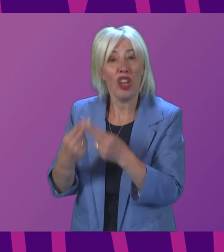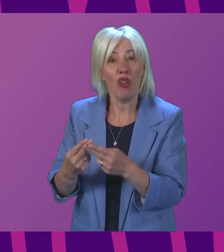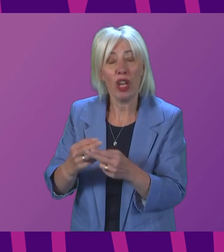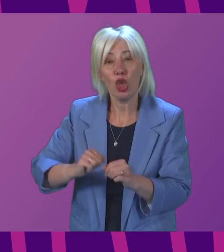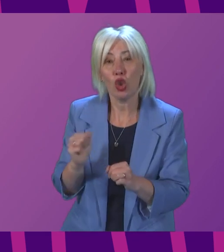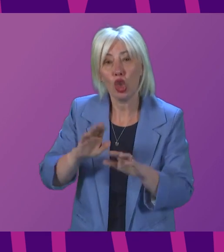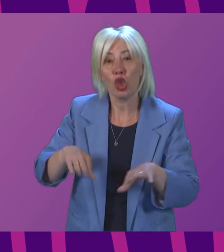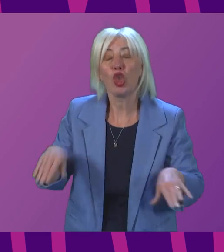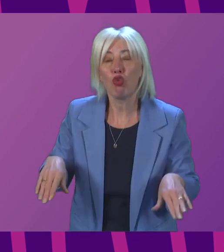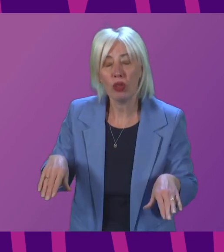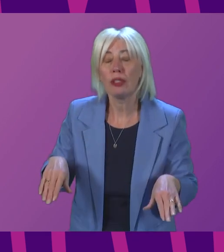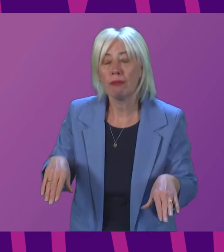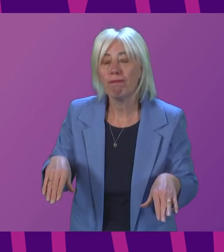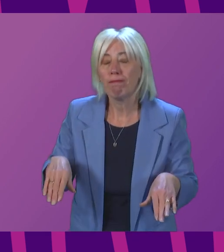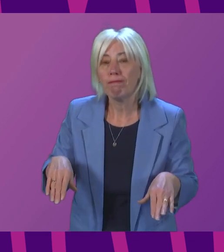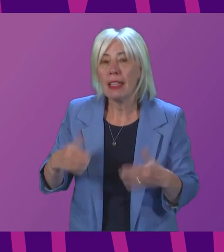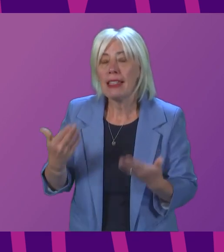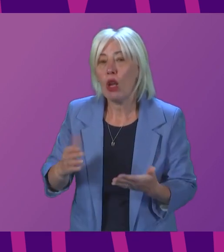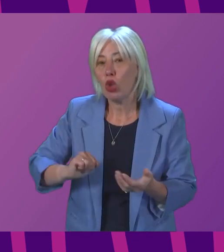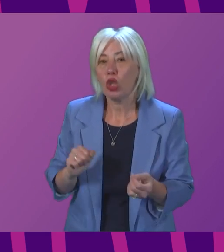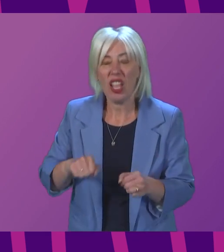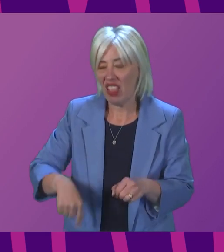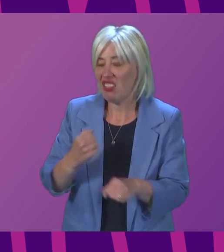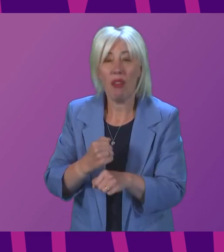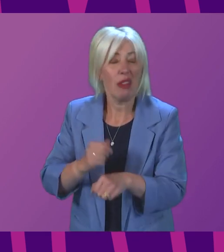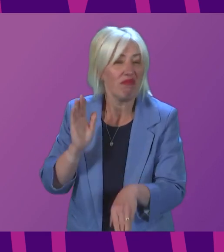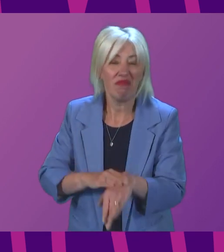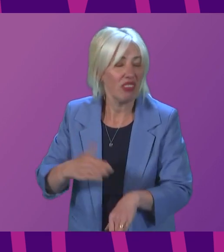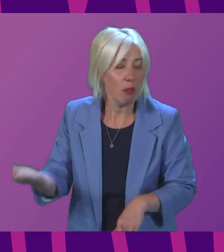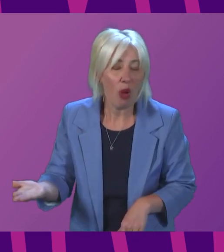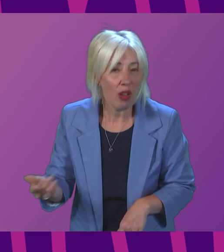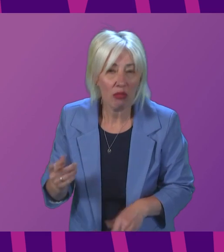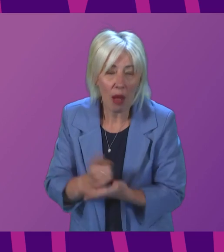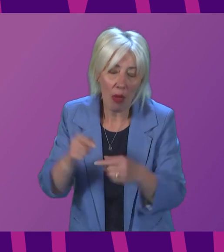It is beginning to look as though the Government just does not care enough about this issue.